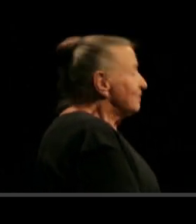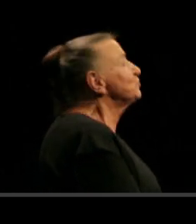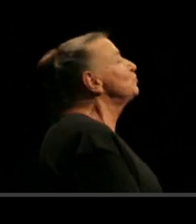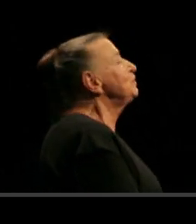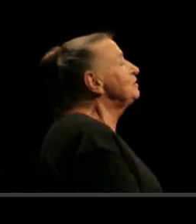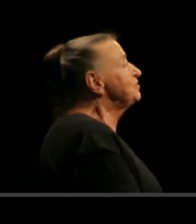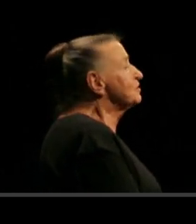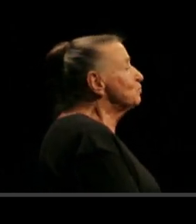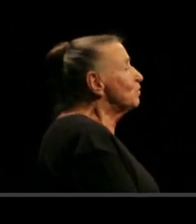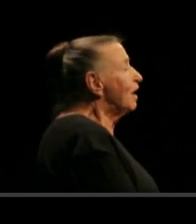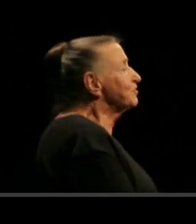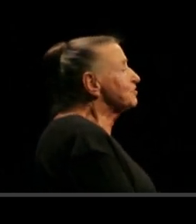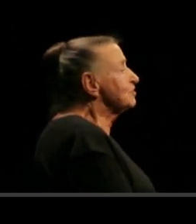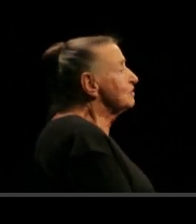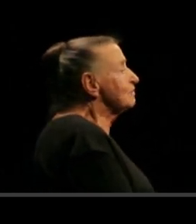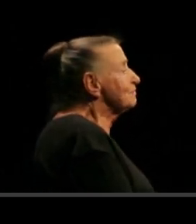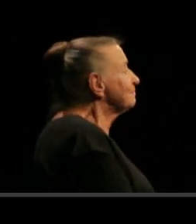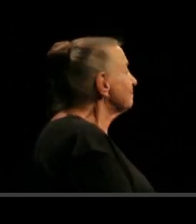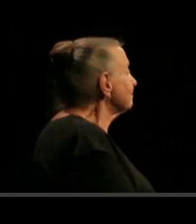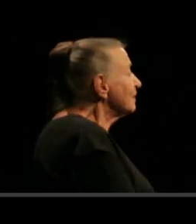The listeners are stunned.